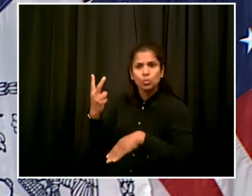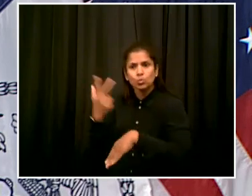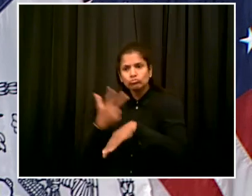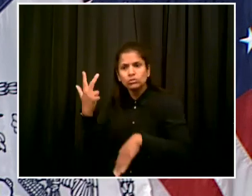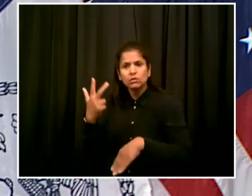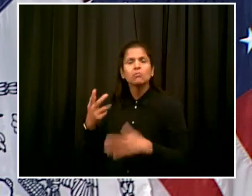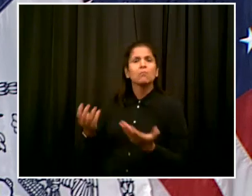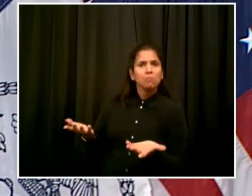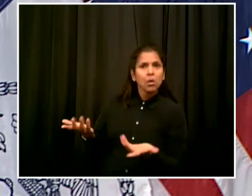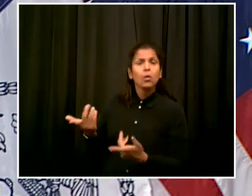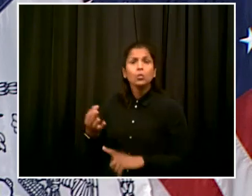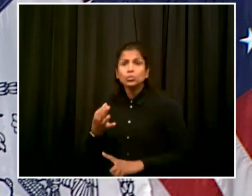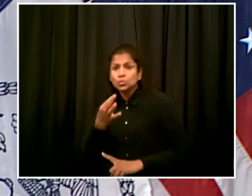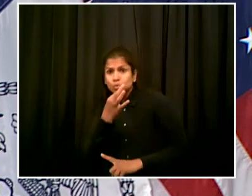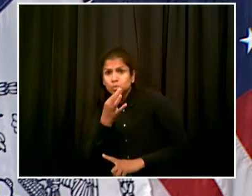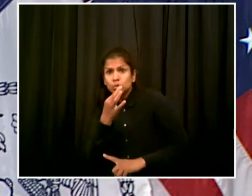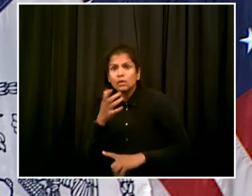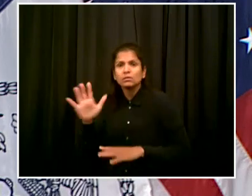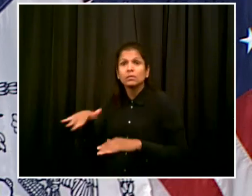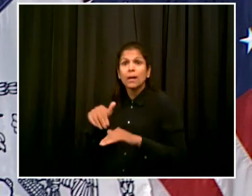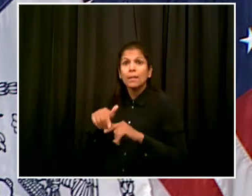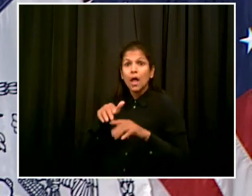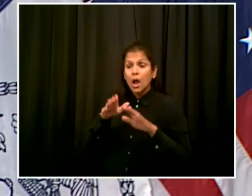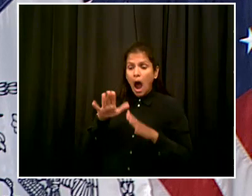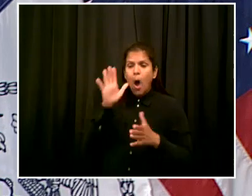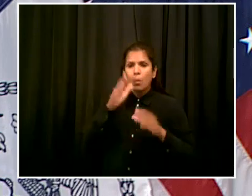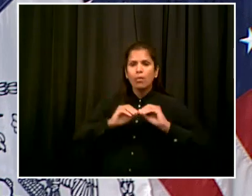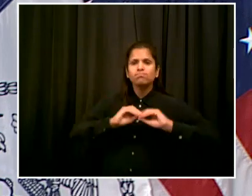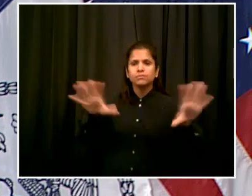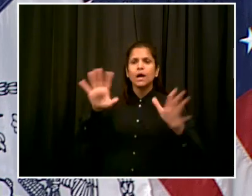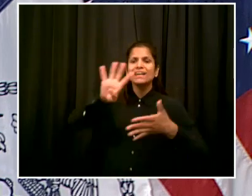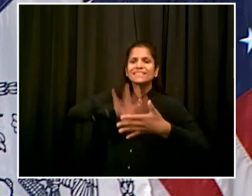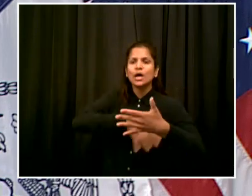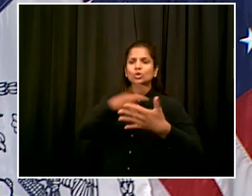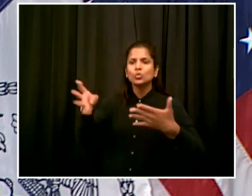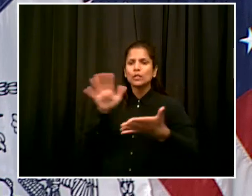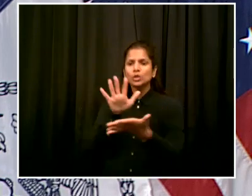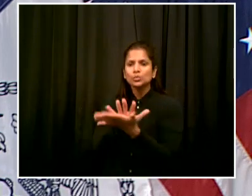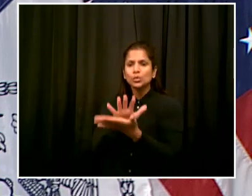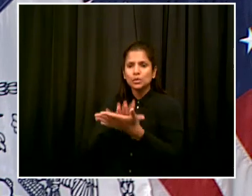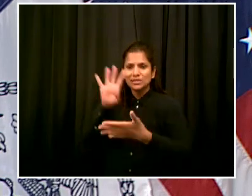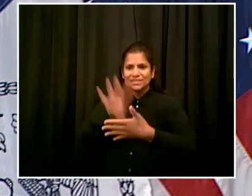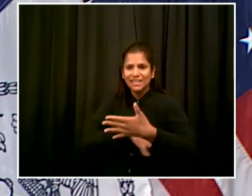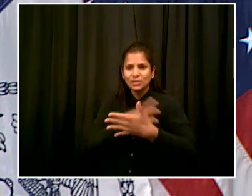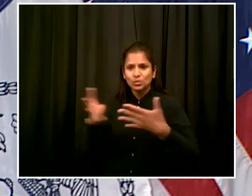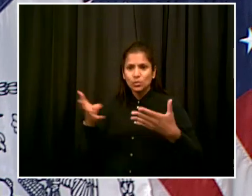WEEKS YOU WILL GET DETAILS ABOUT YOUR SCHOOL SCHEDULE